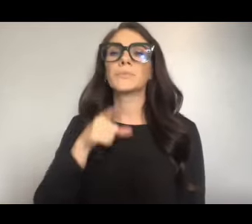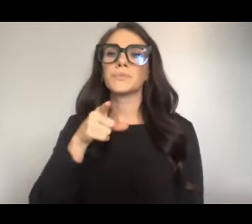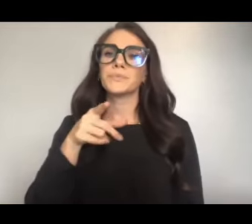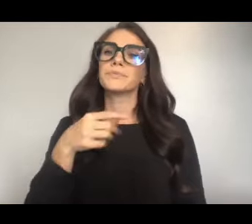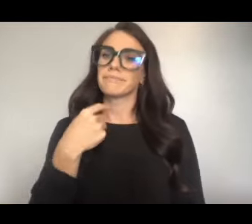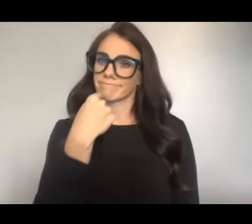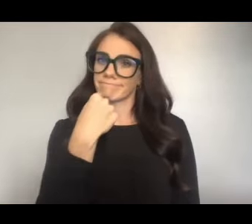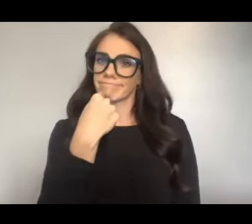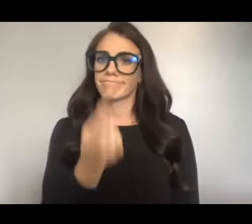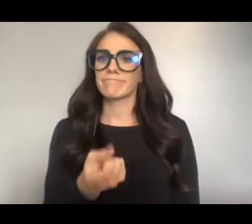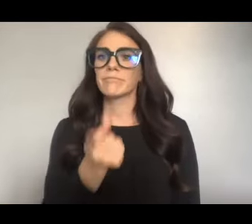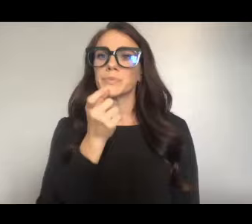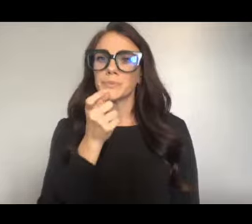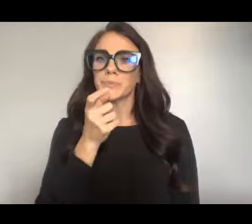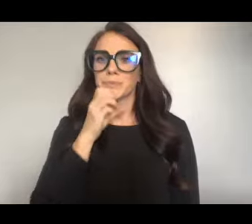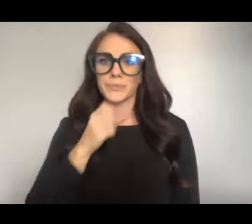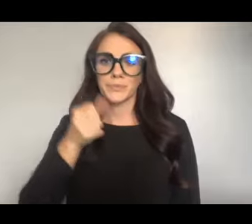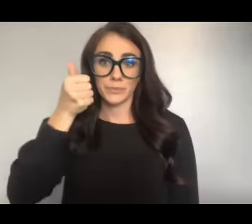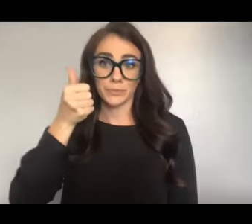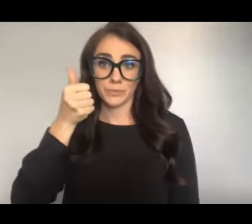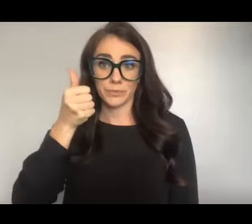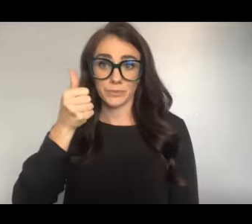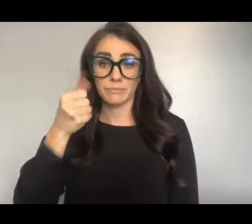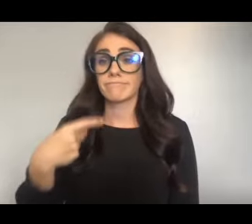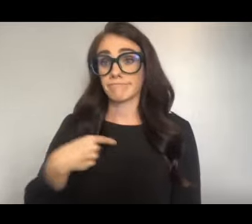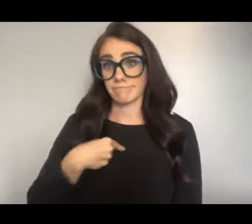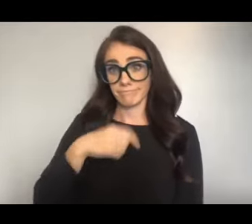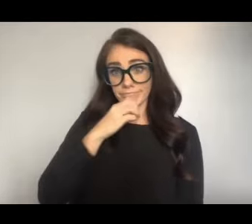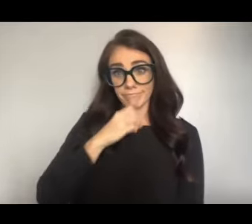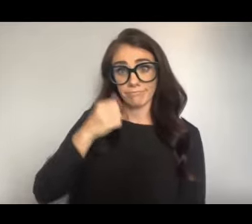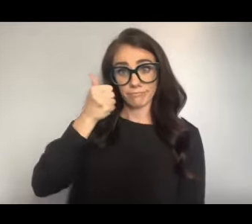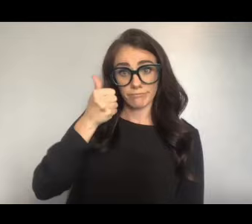So, once you've established that then you would say who's older.